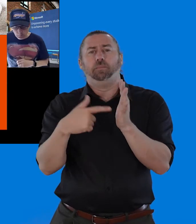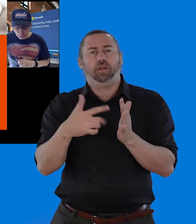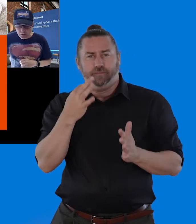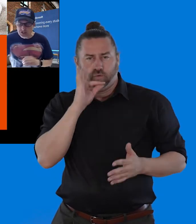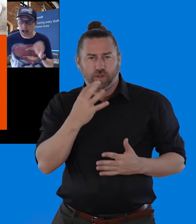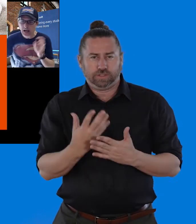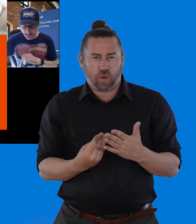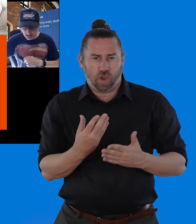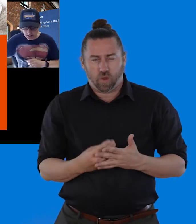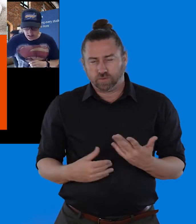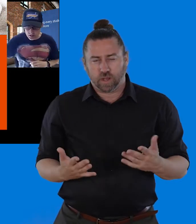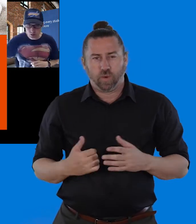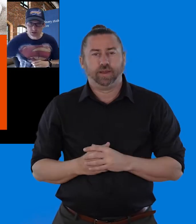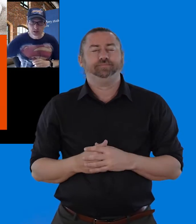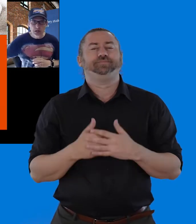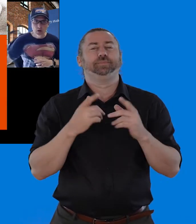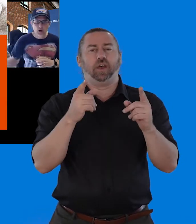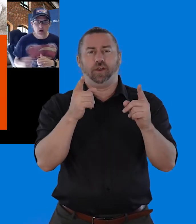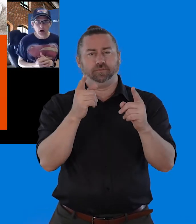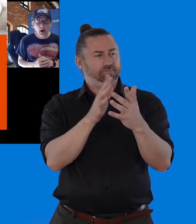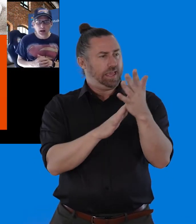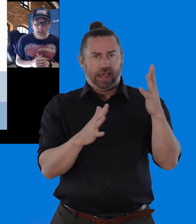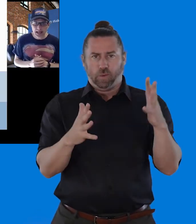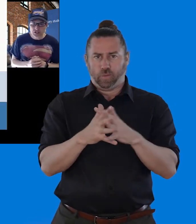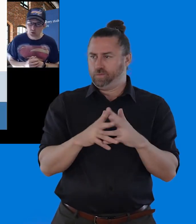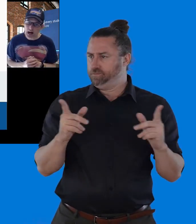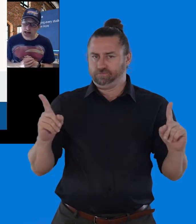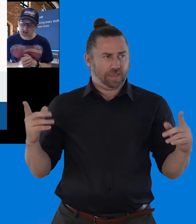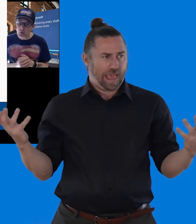So, how do we access those? Well, I'm glad you asked.